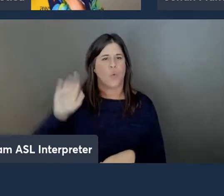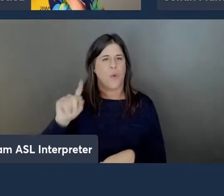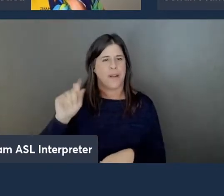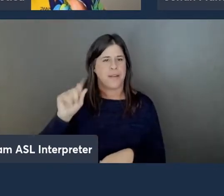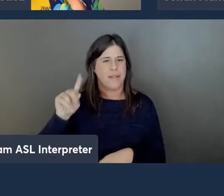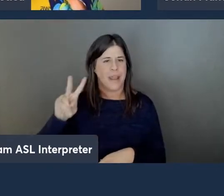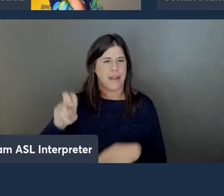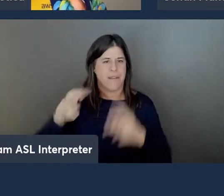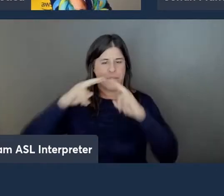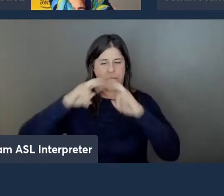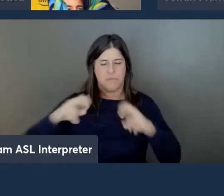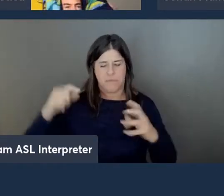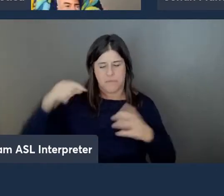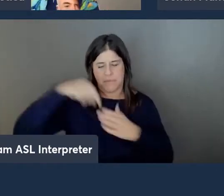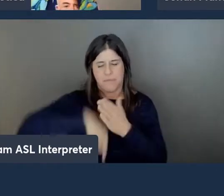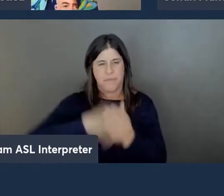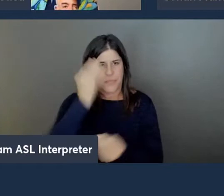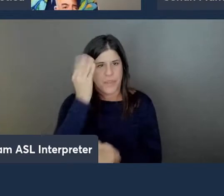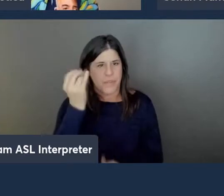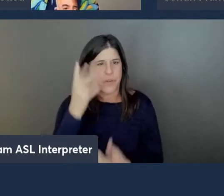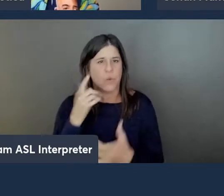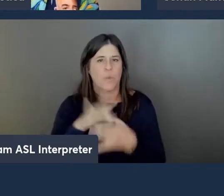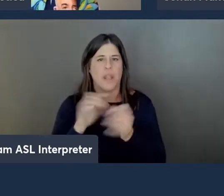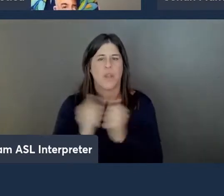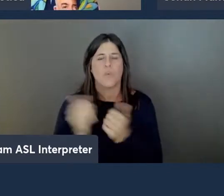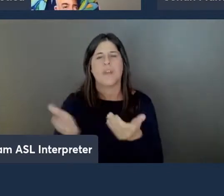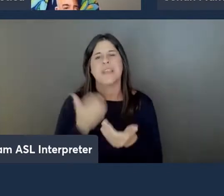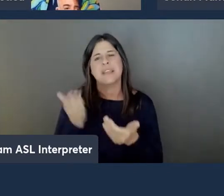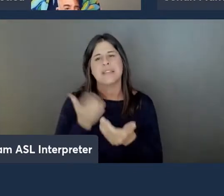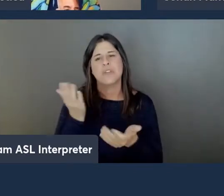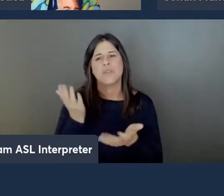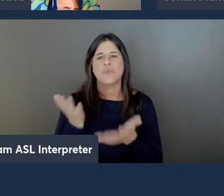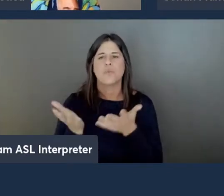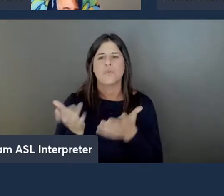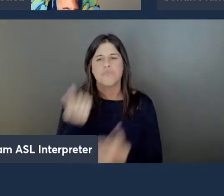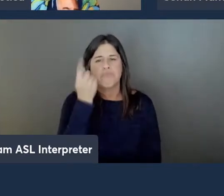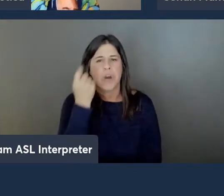based on those experiments with easy to follow easy to understand results.